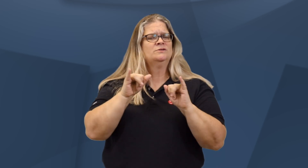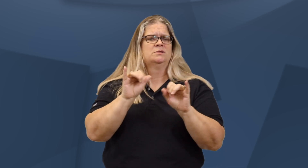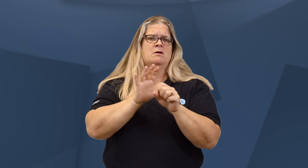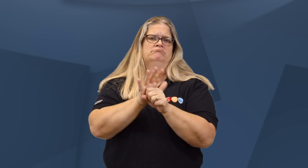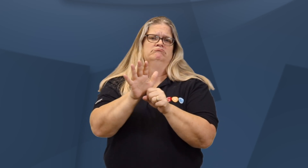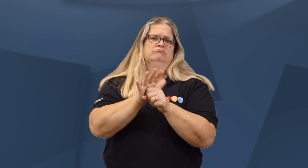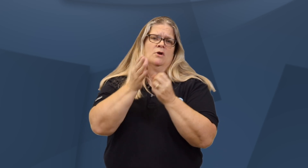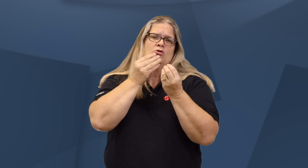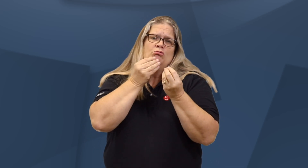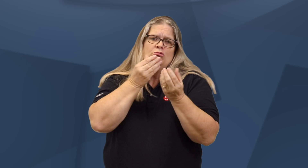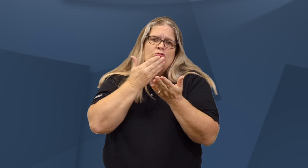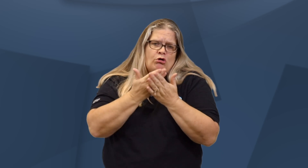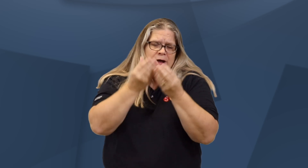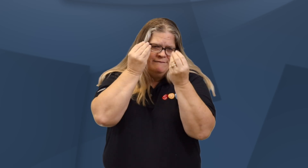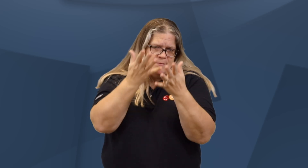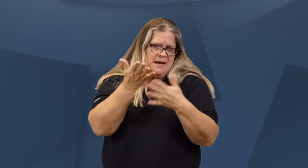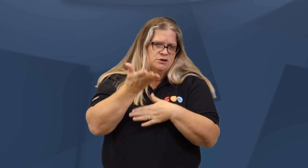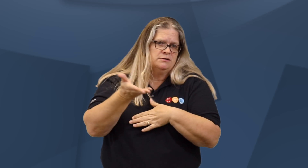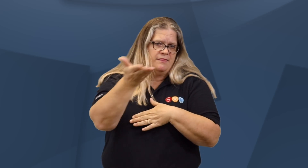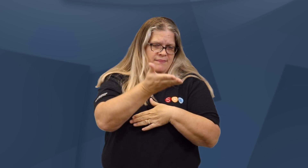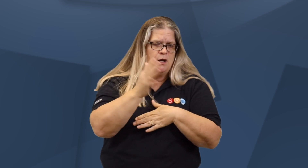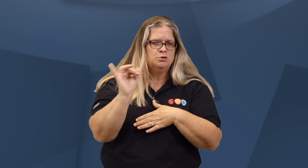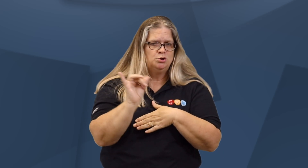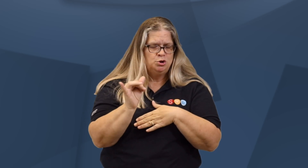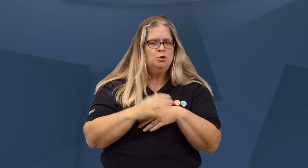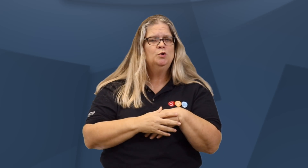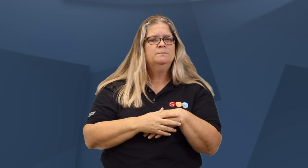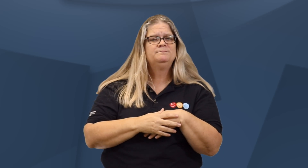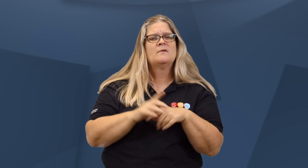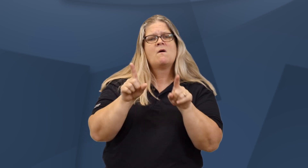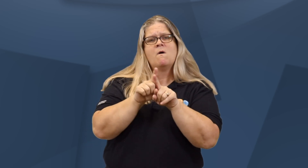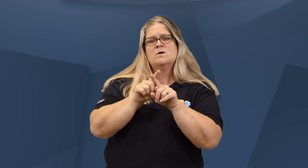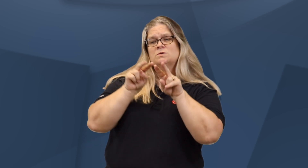but there is still quite a good bit of useful information out there.